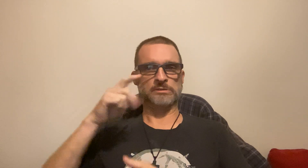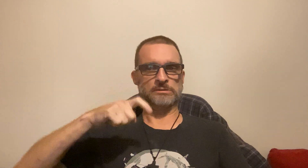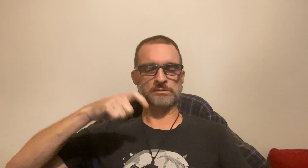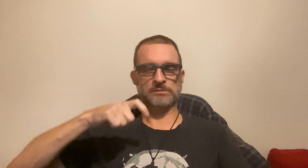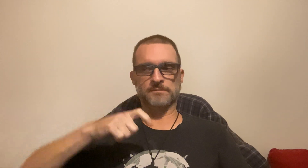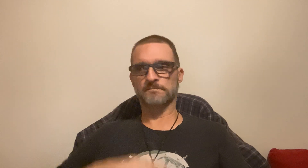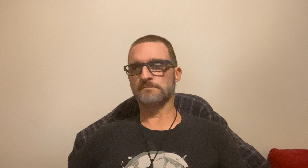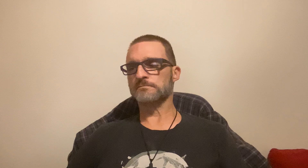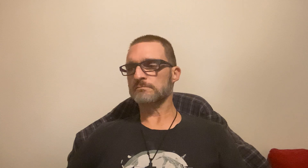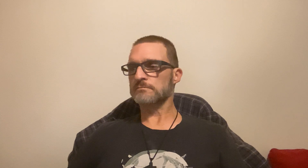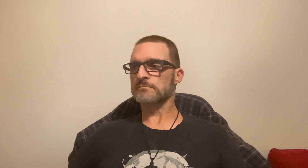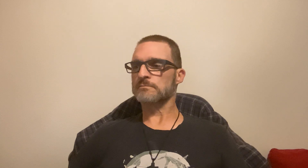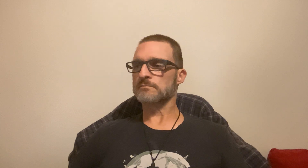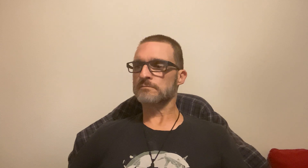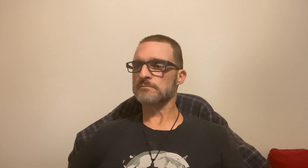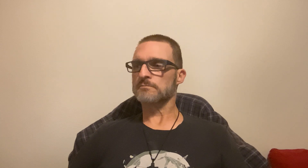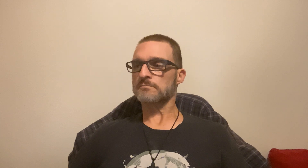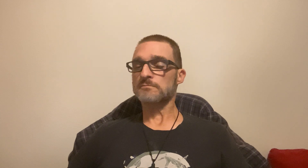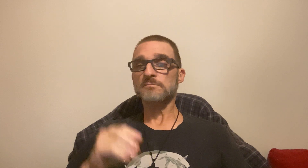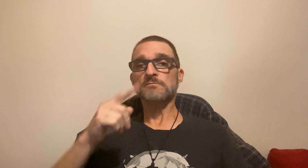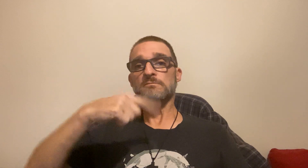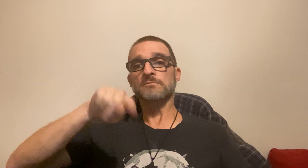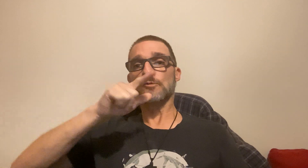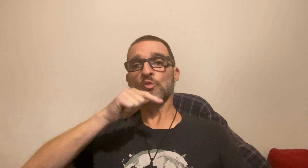For my medical reasons and needs.